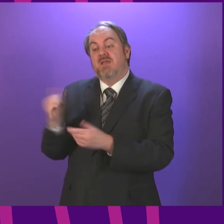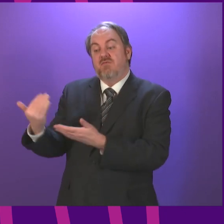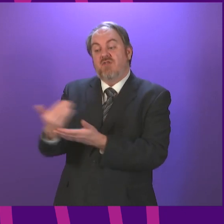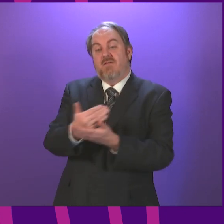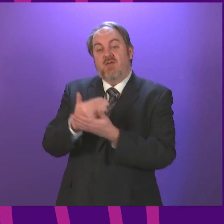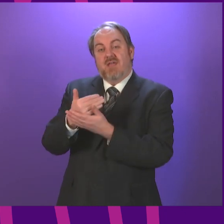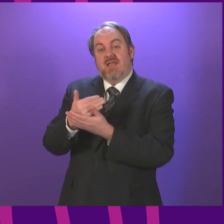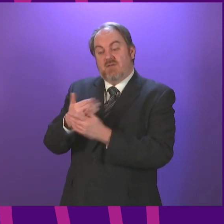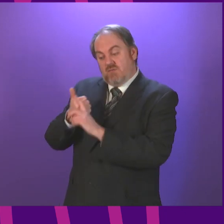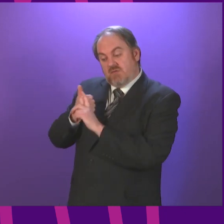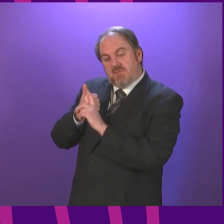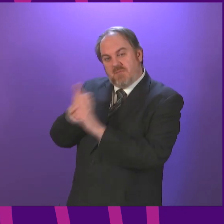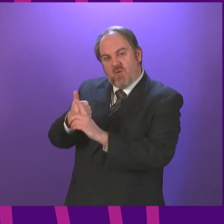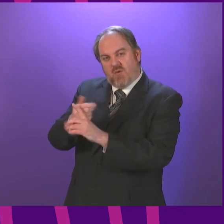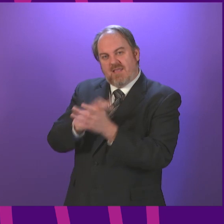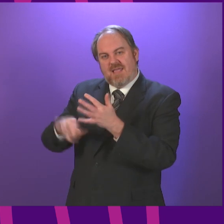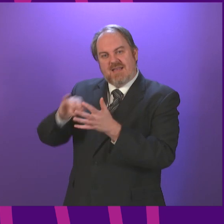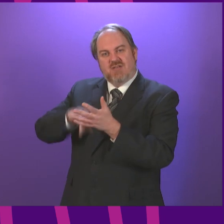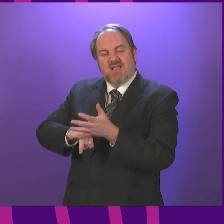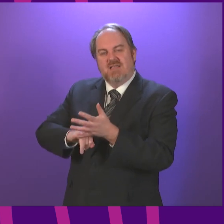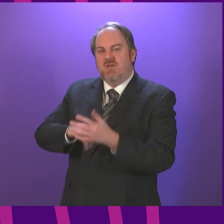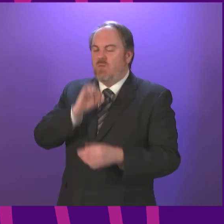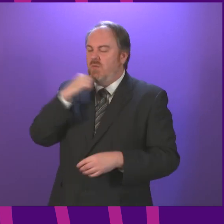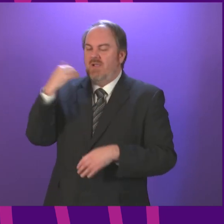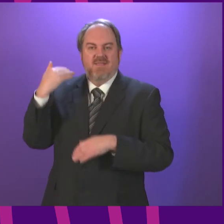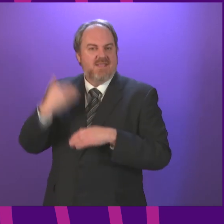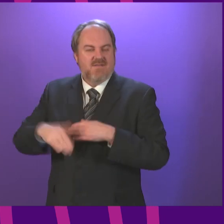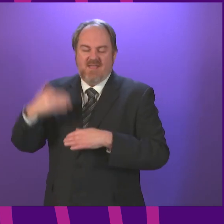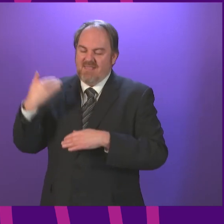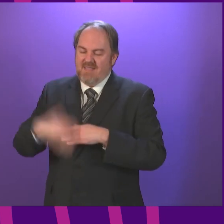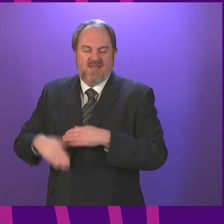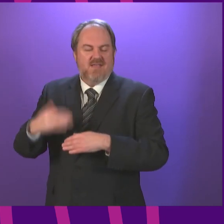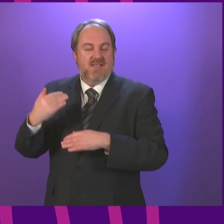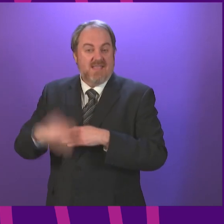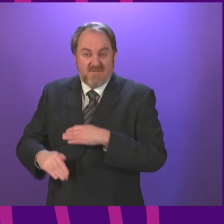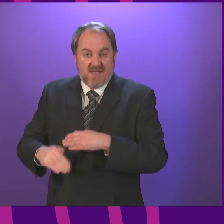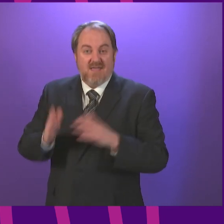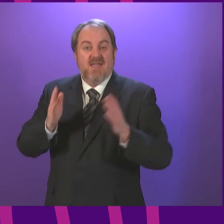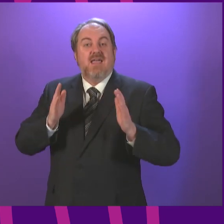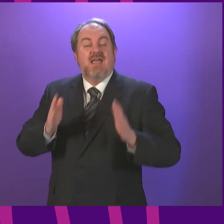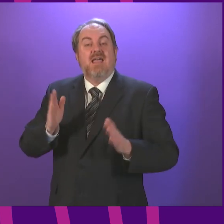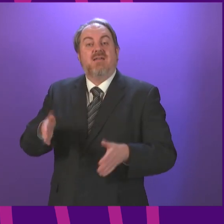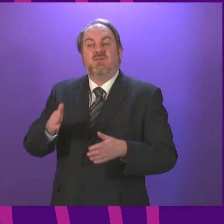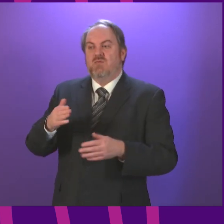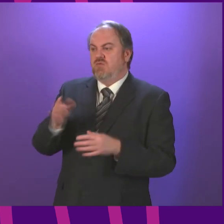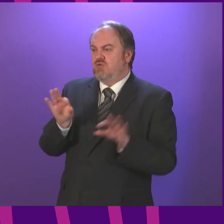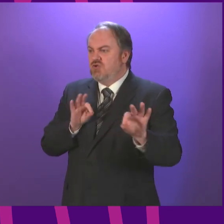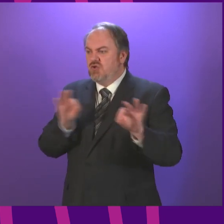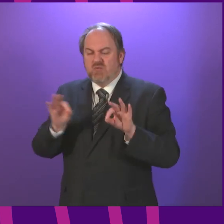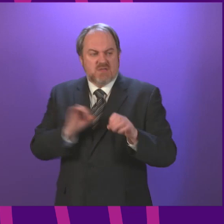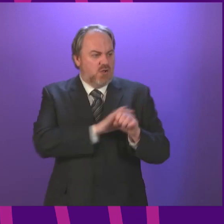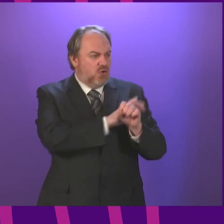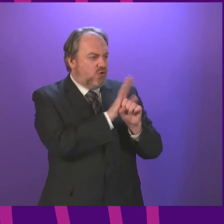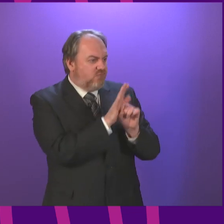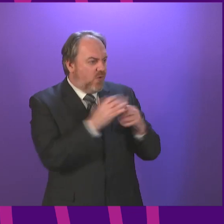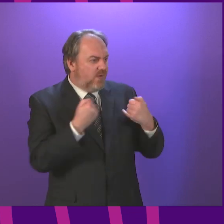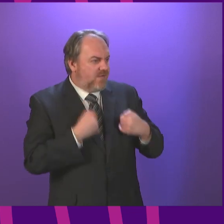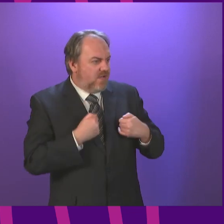NHS, so that we never again have to choose between treating a virus and treating cancer?